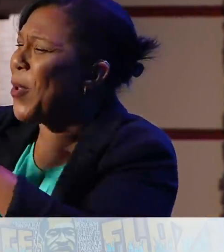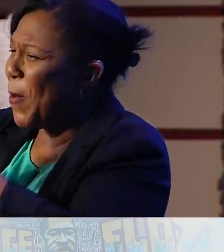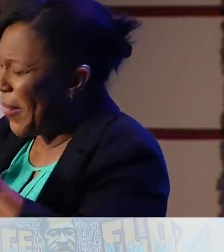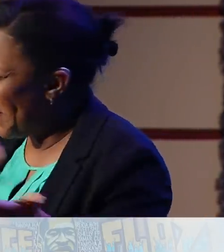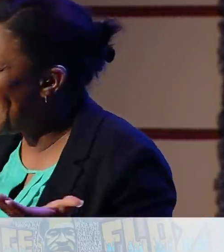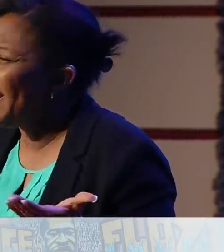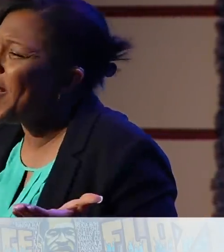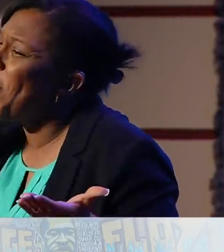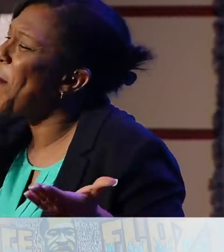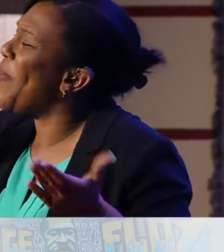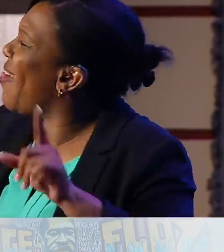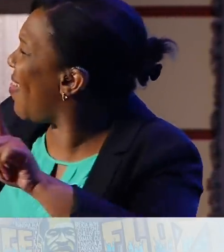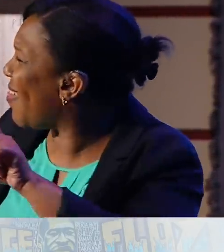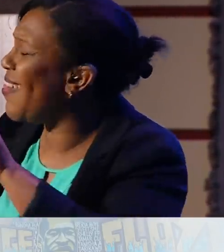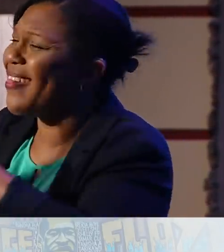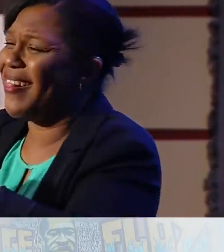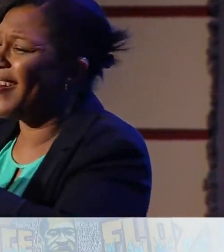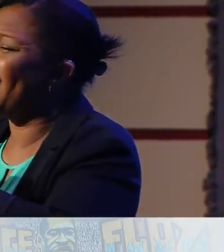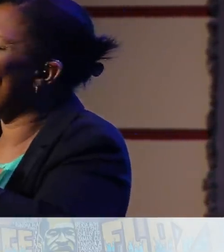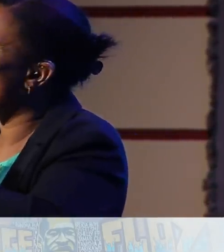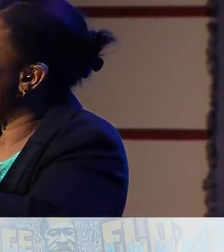PUT MORE ON ME